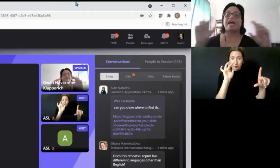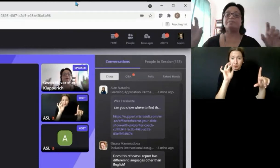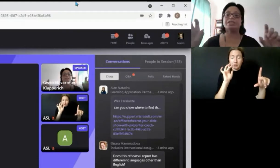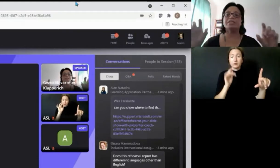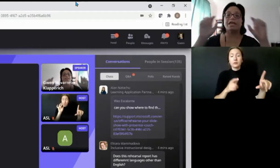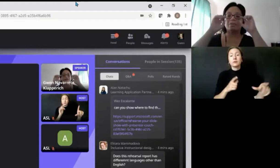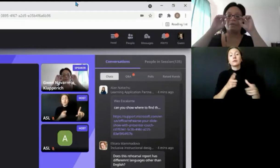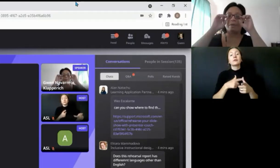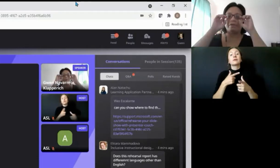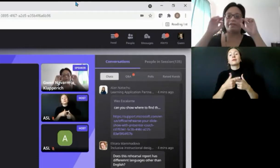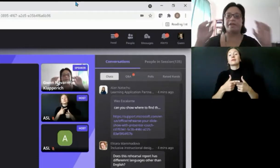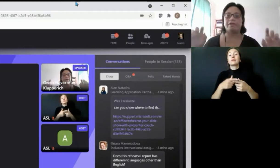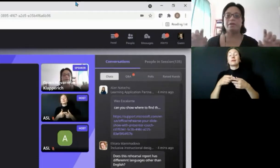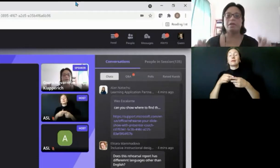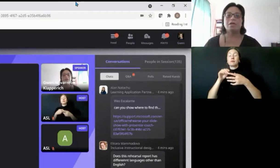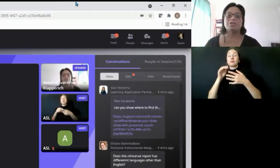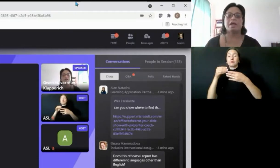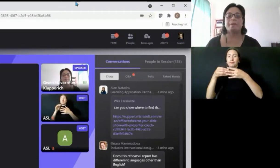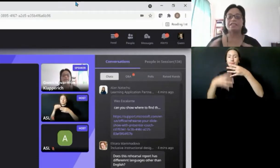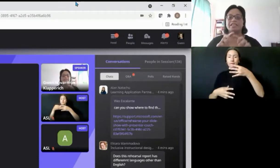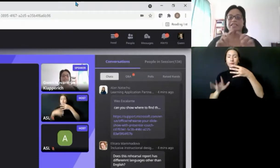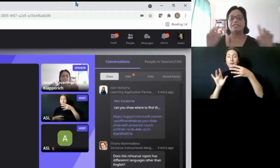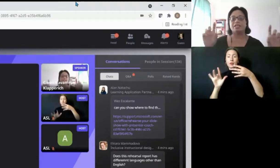so i apologize it's not letting me share it with along with arame